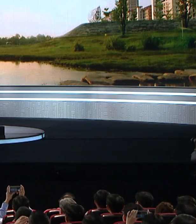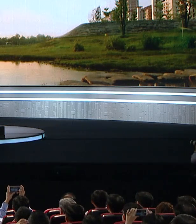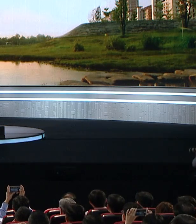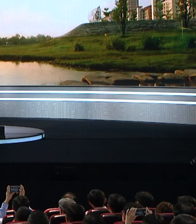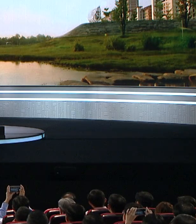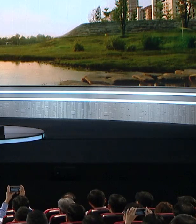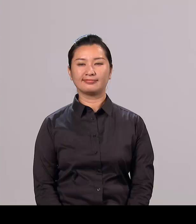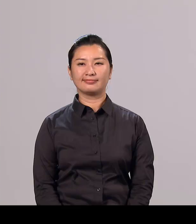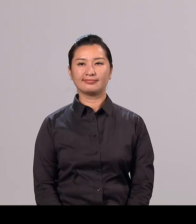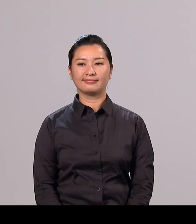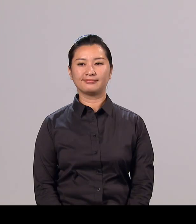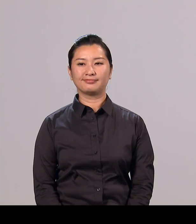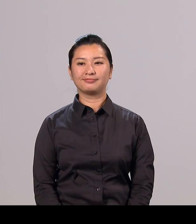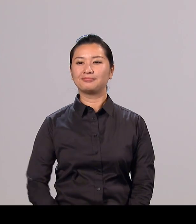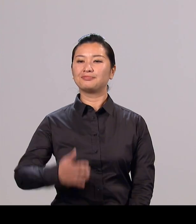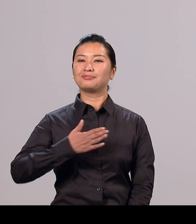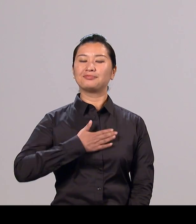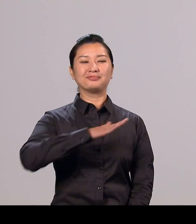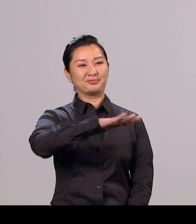My fellow Singaporeans, good evening again.